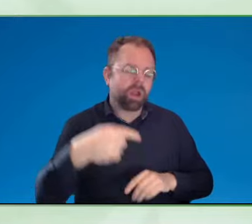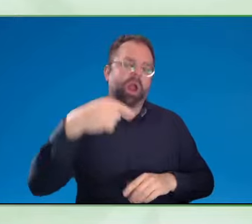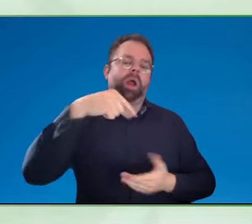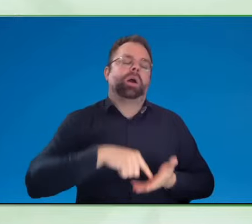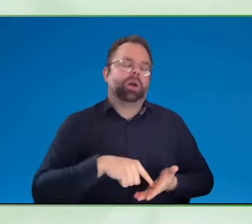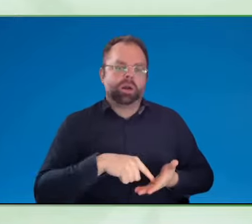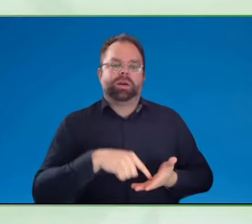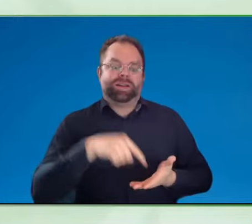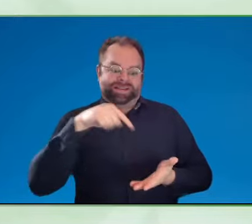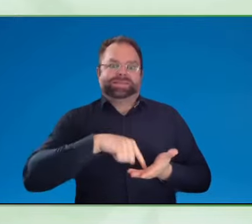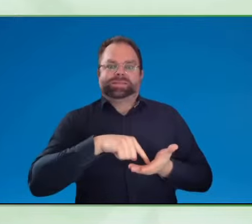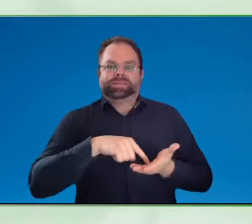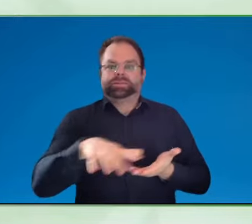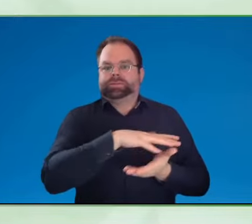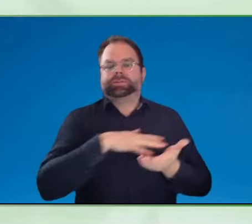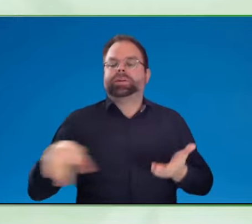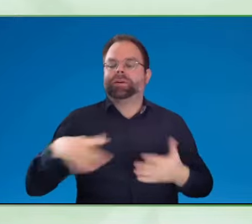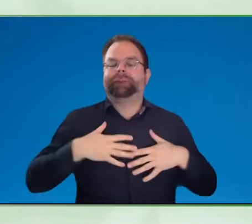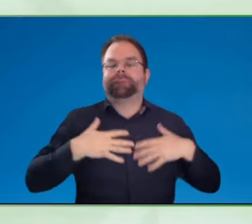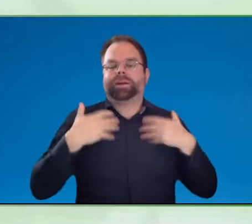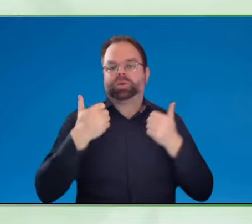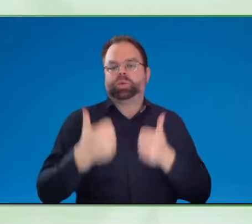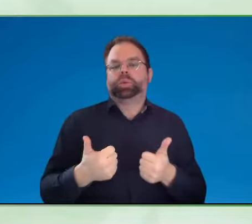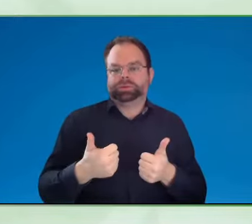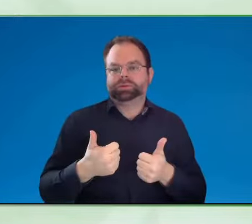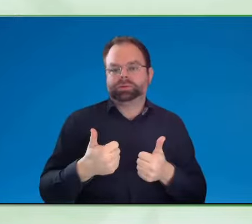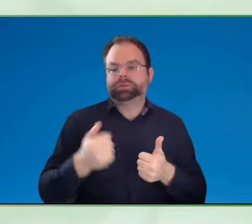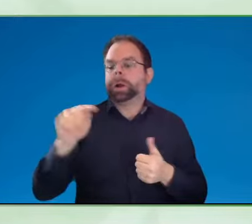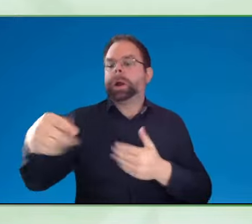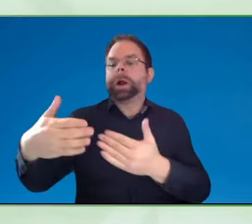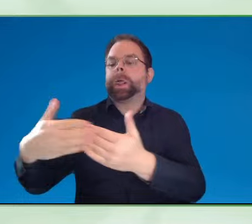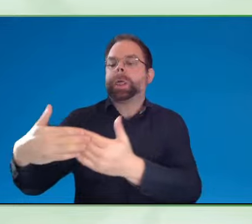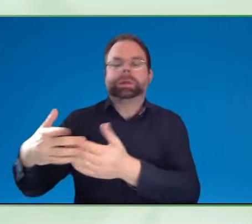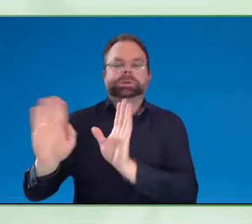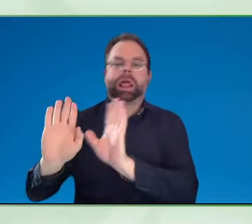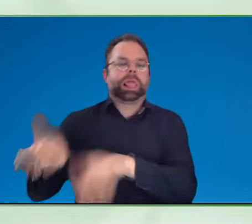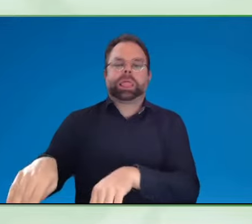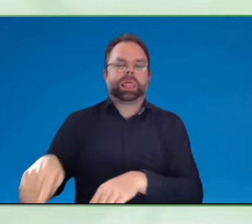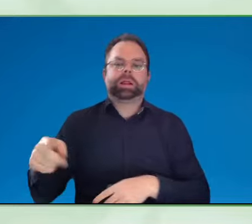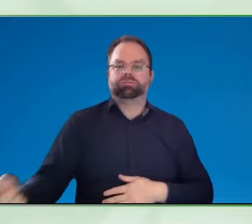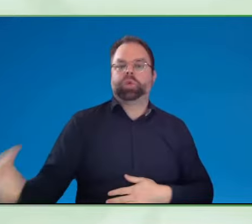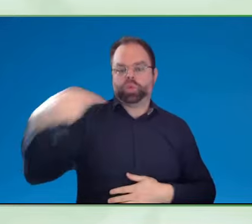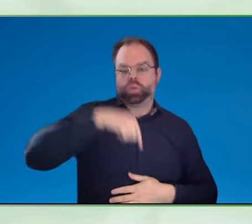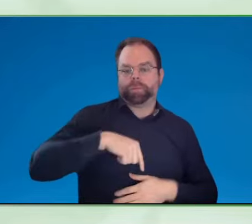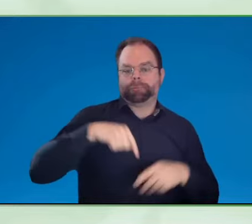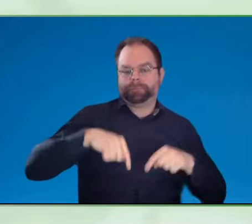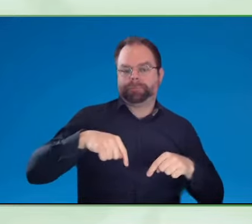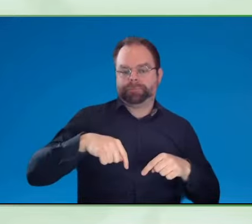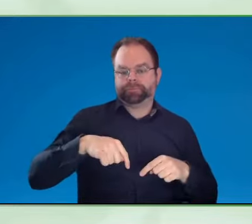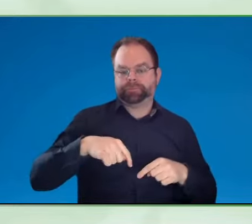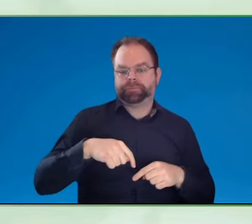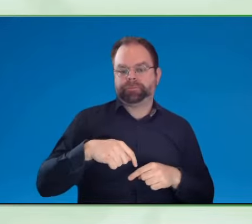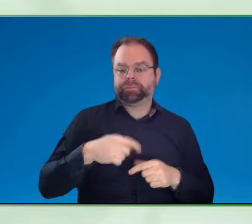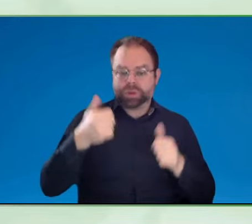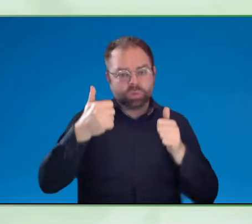Everything is running well in Singapore. I already want to learn more. I am convinced.